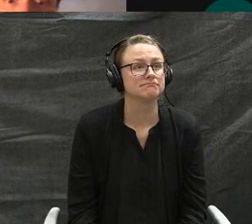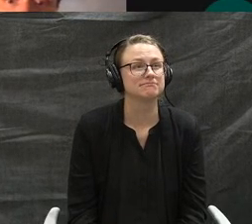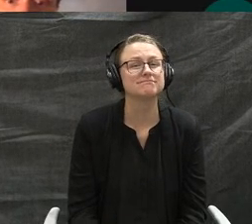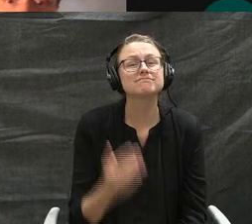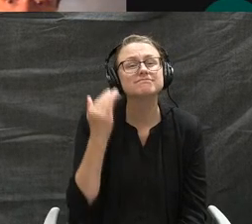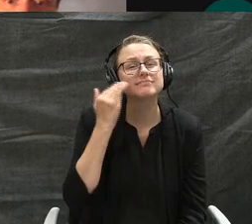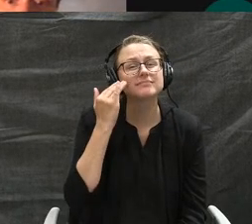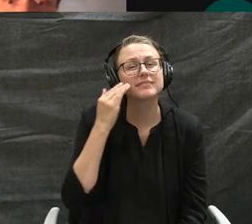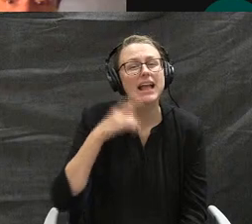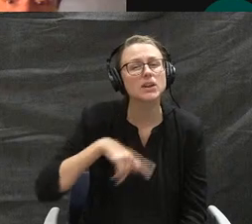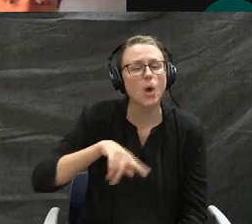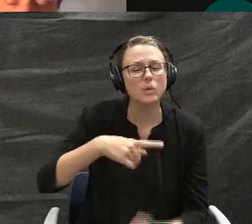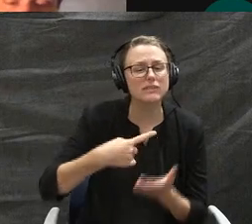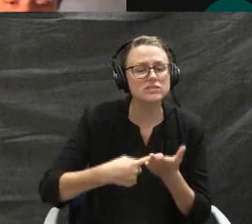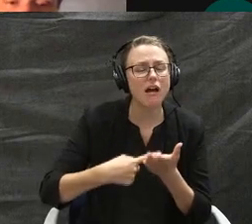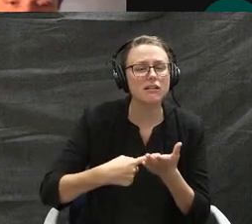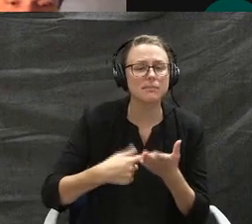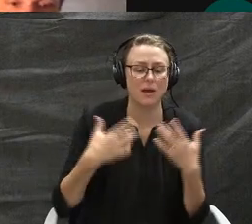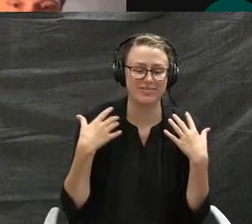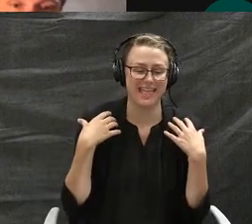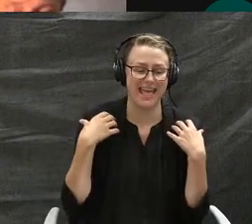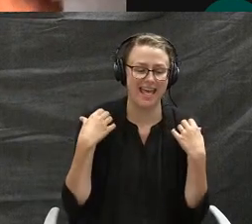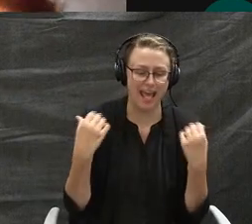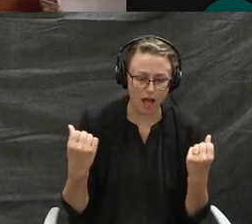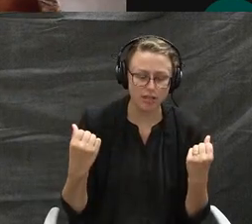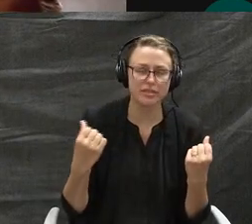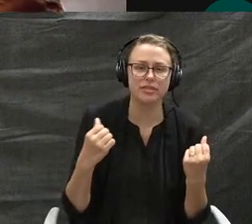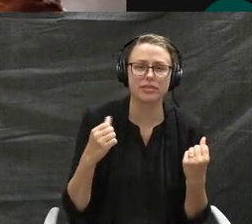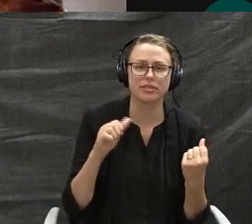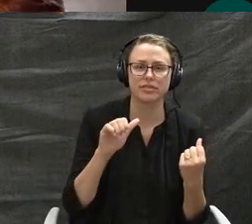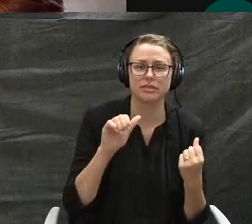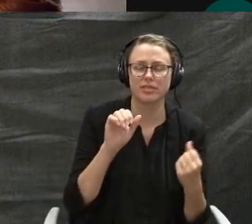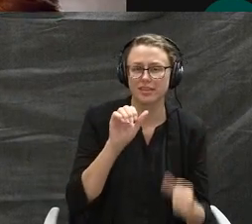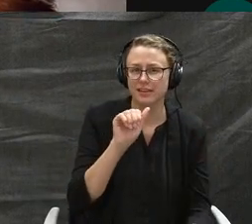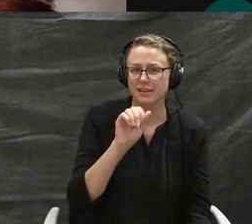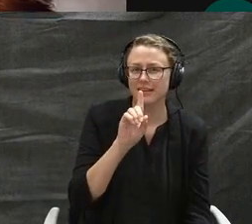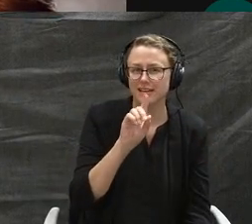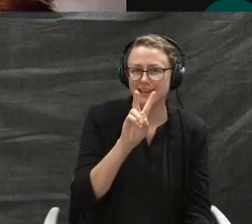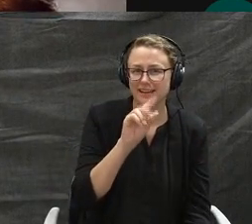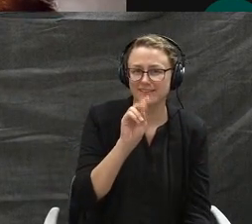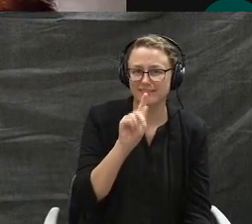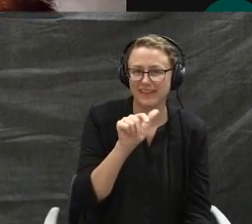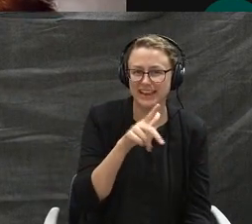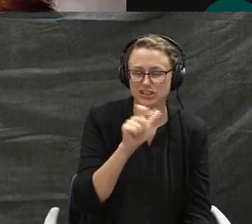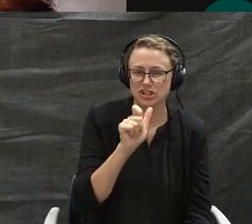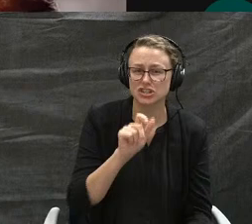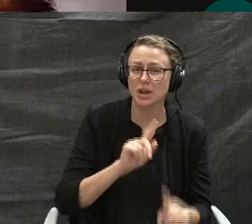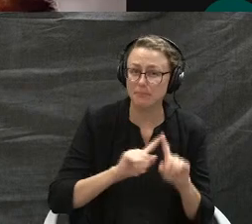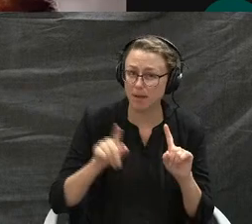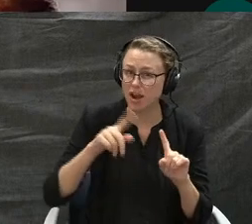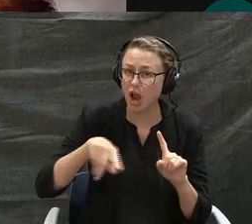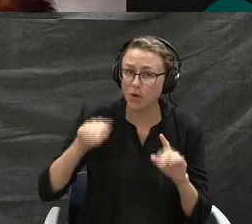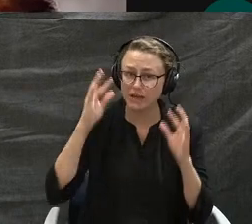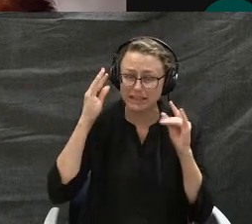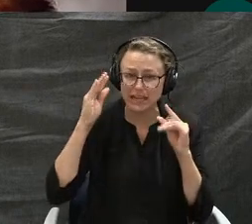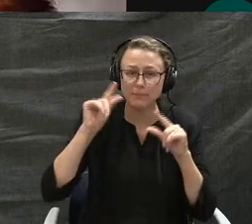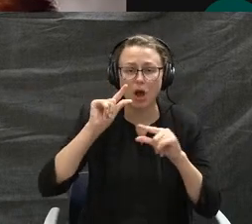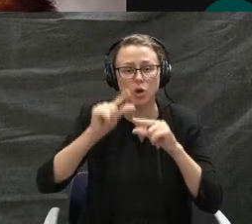talked about the health strand advantage, but are we looking at for the global side of ITS global business and those other